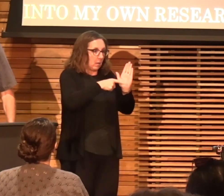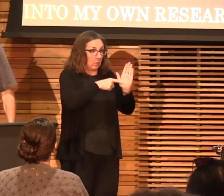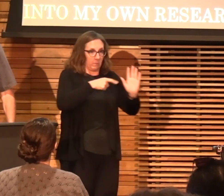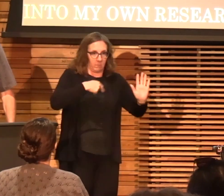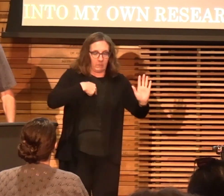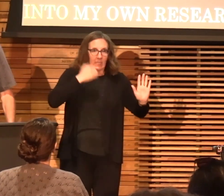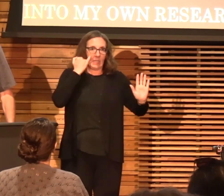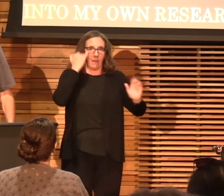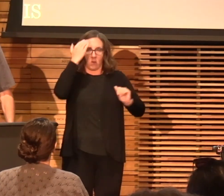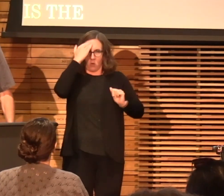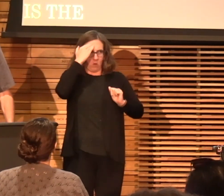this's the first time